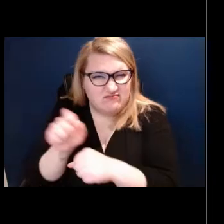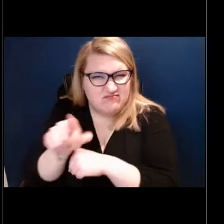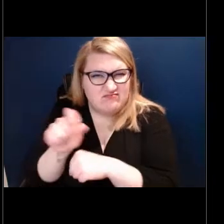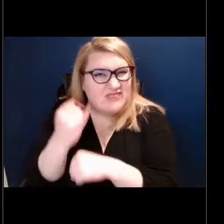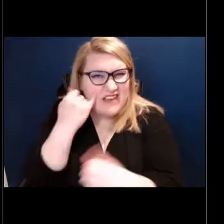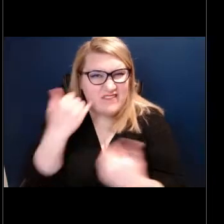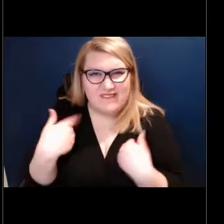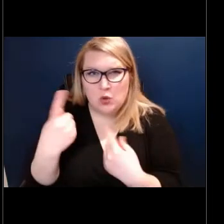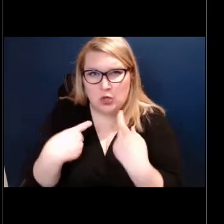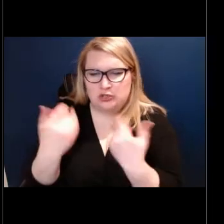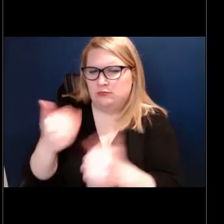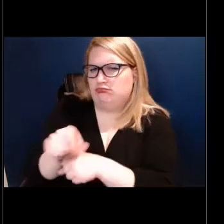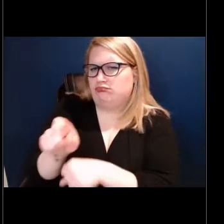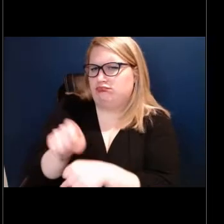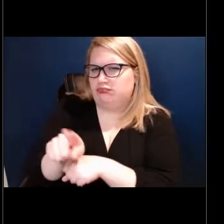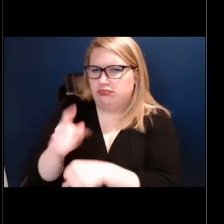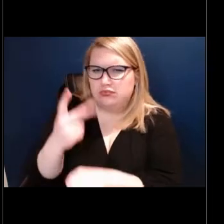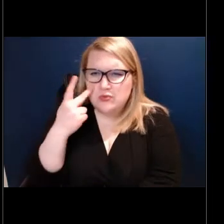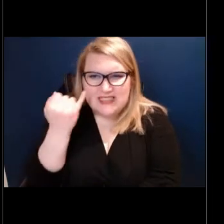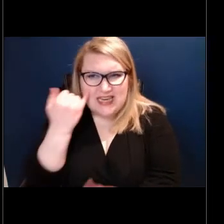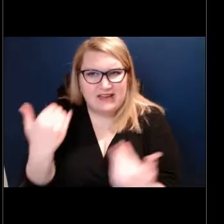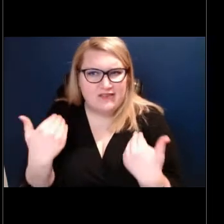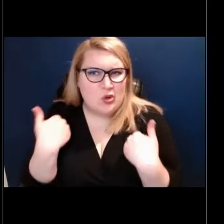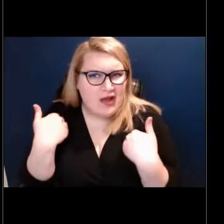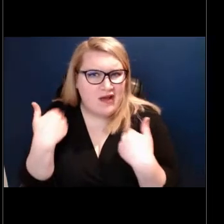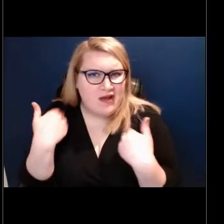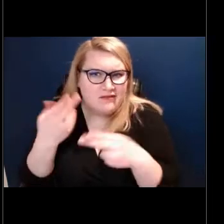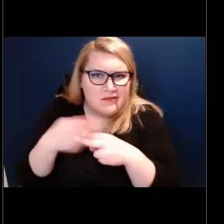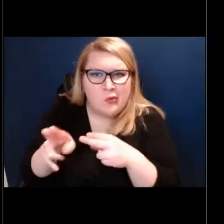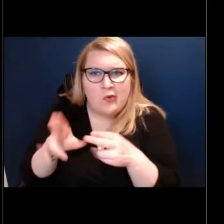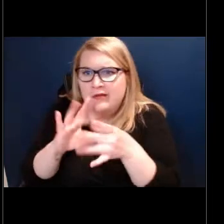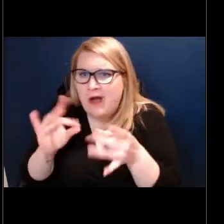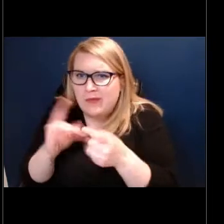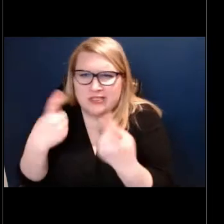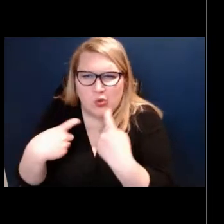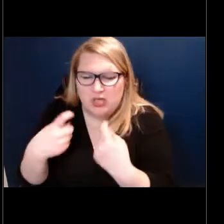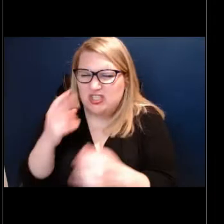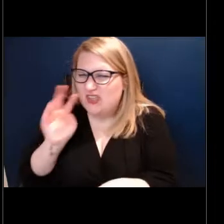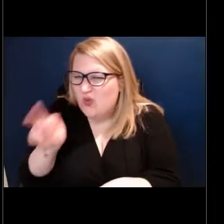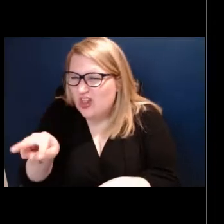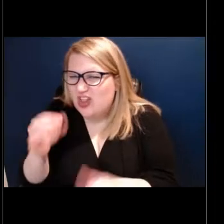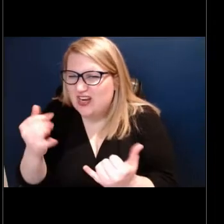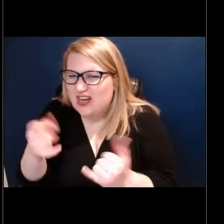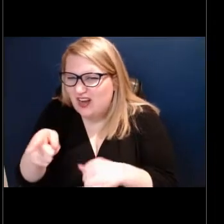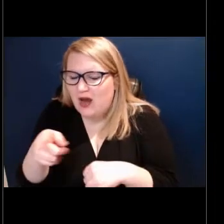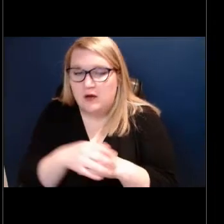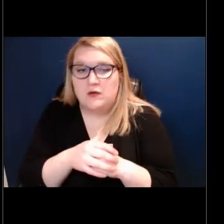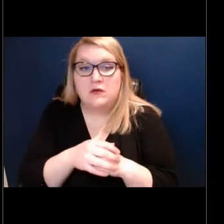and we'll see if you have any quick comments or questions, we'll do that. And of course, what you see up here today